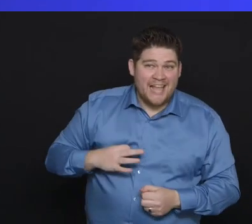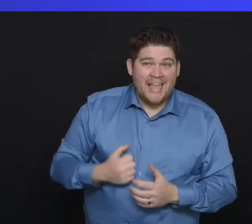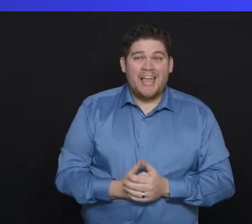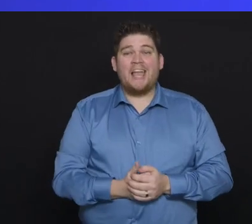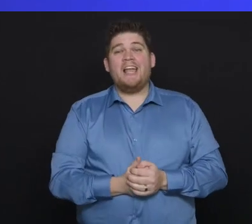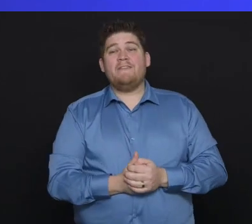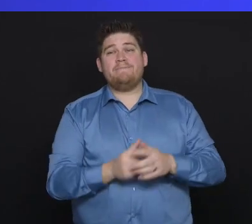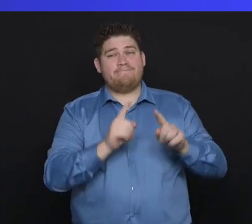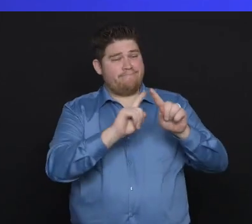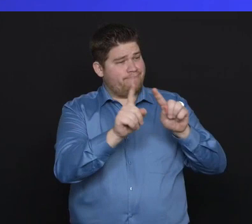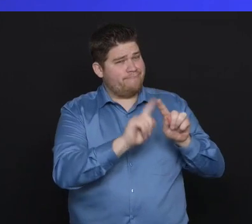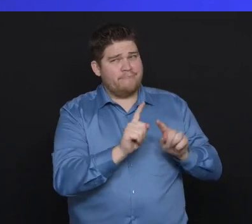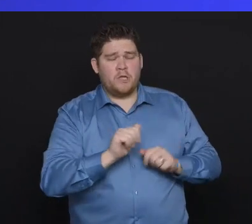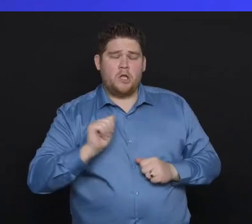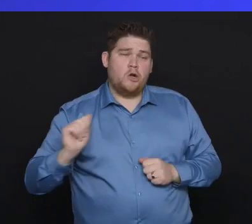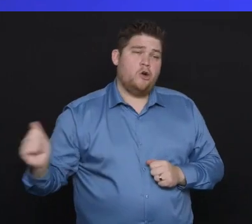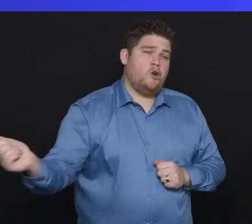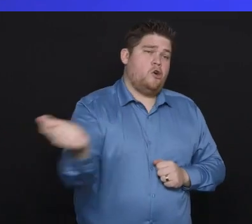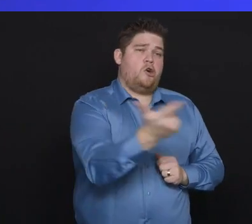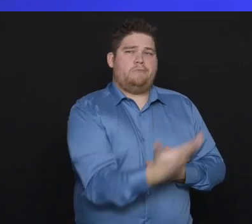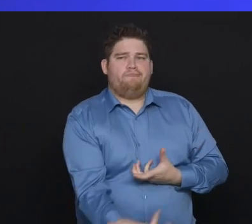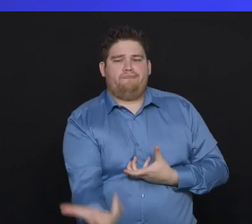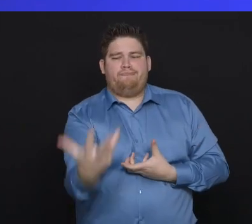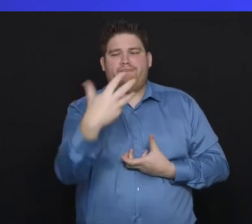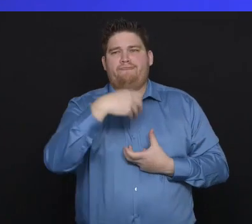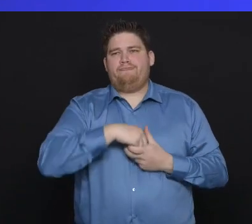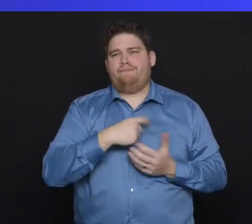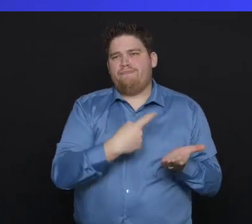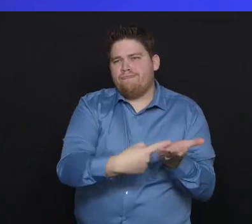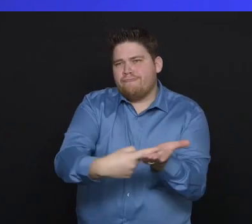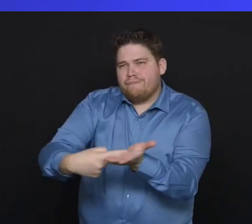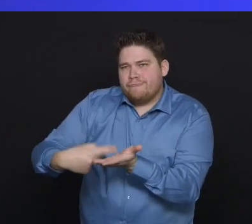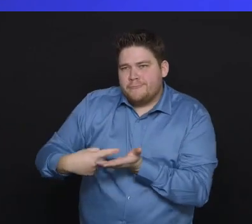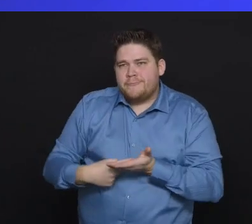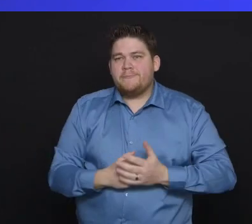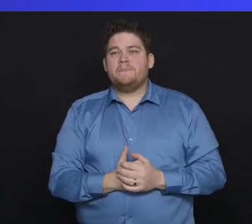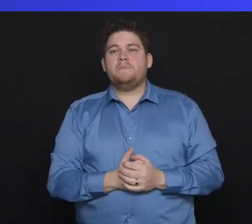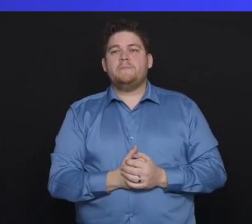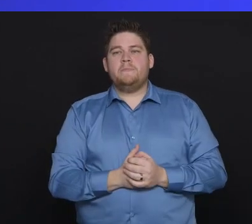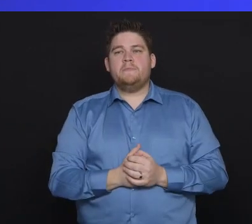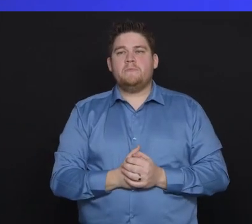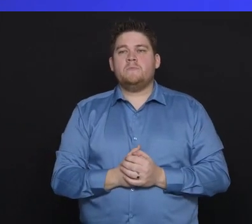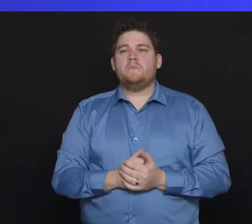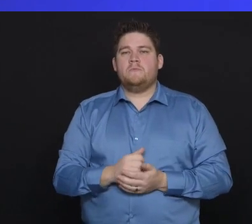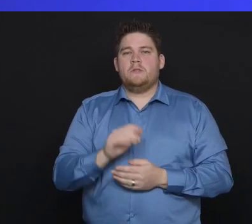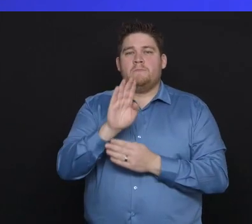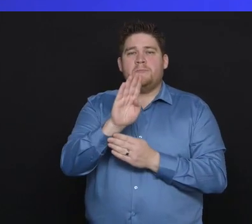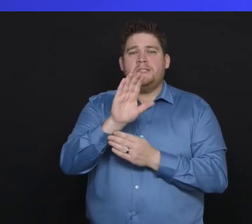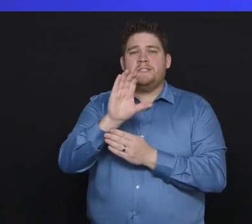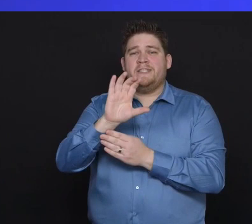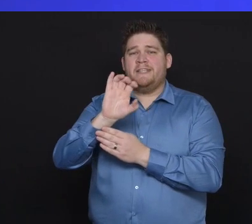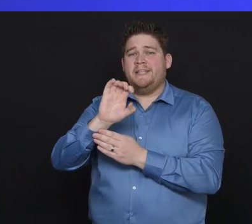health sector, and all of the unions have been involved. Those people who are working in critical care, and the hospital, infection control, our